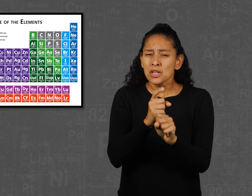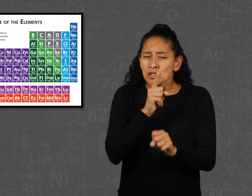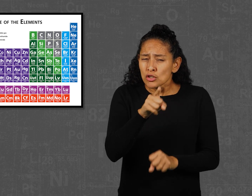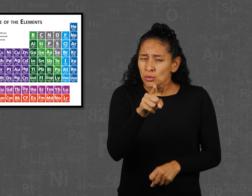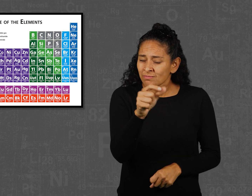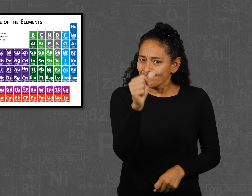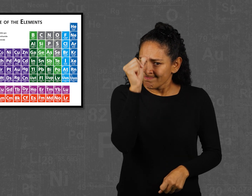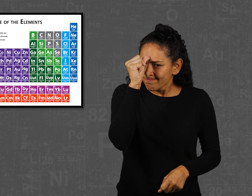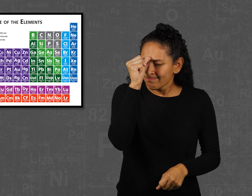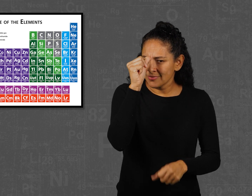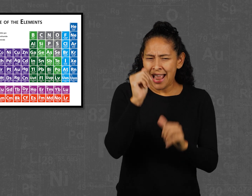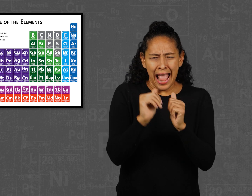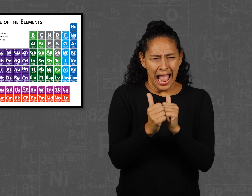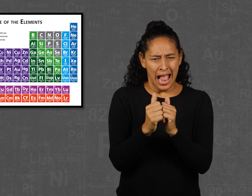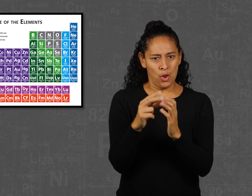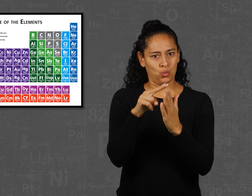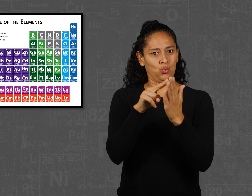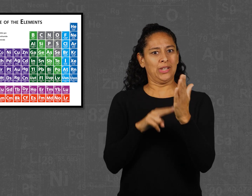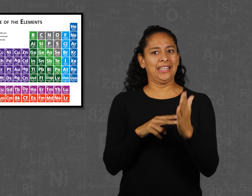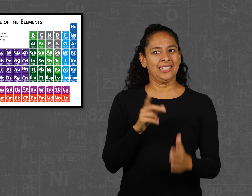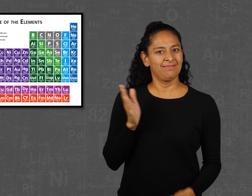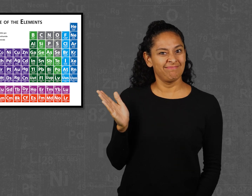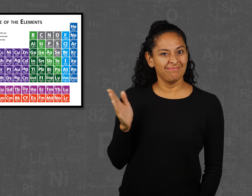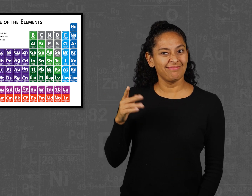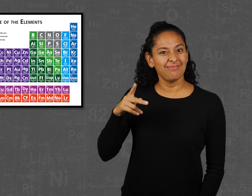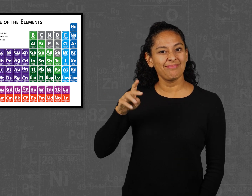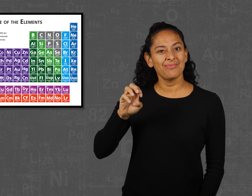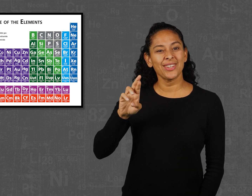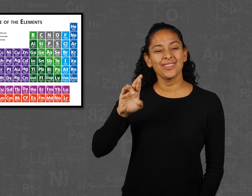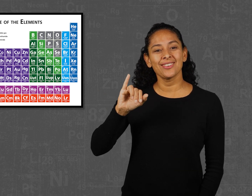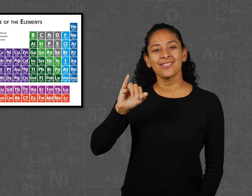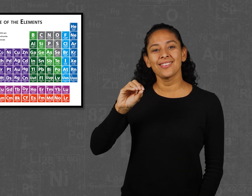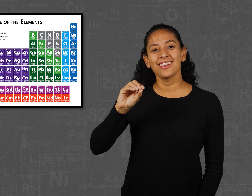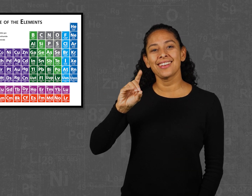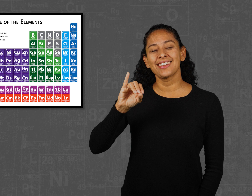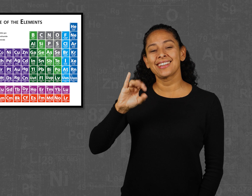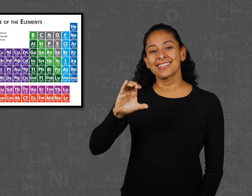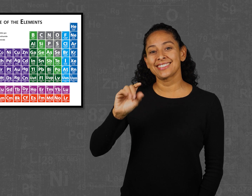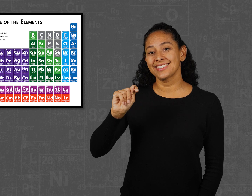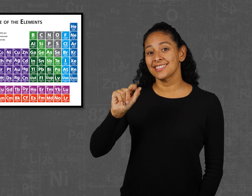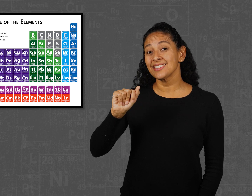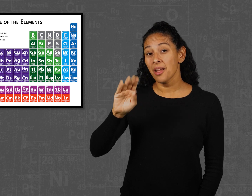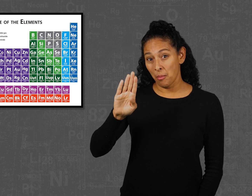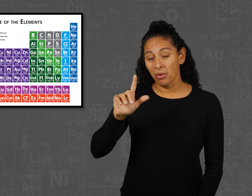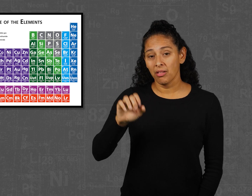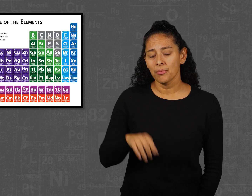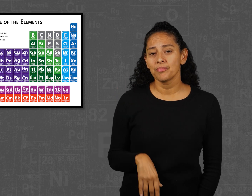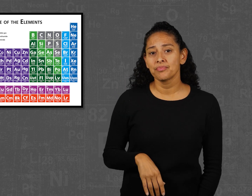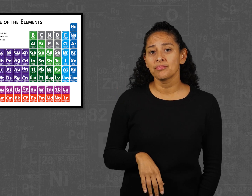be sure to remember how to read the periodic table.